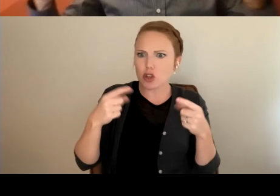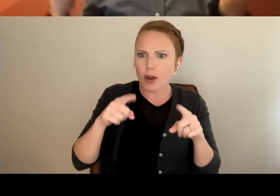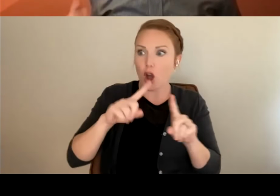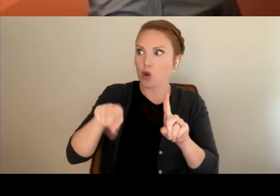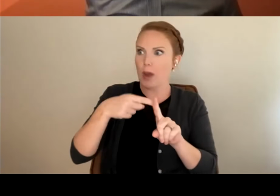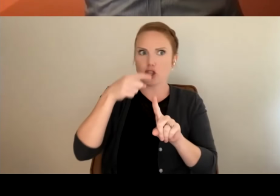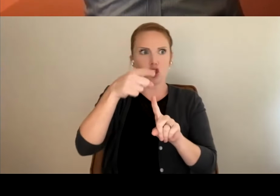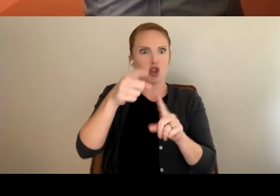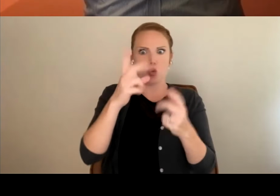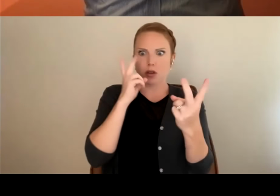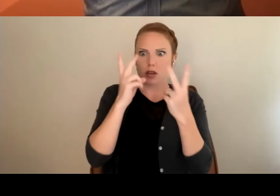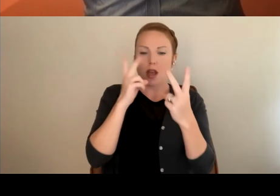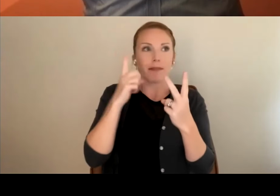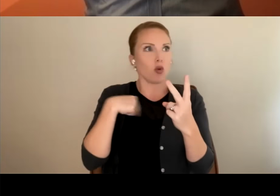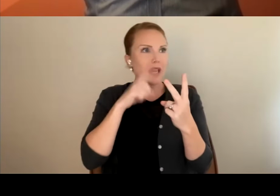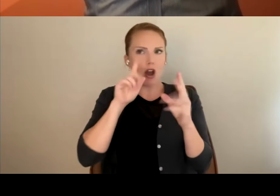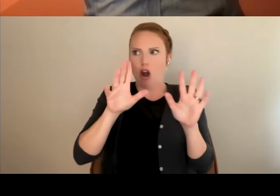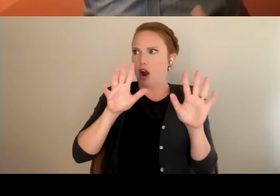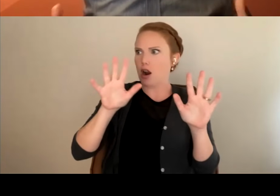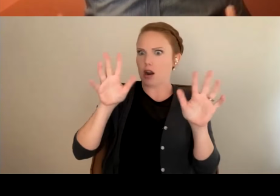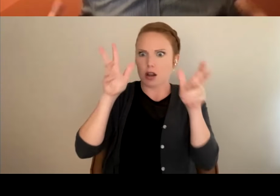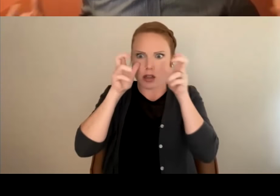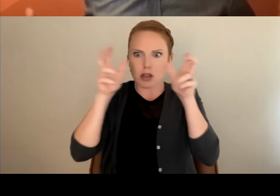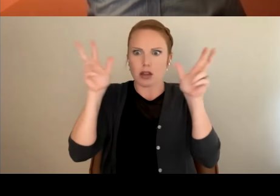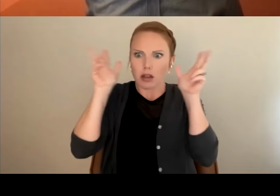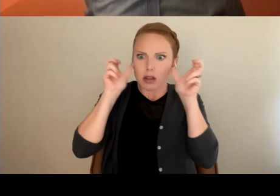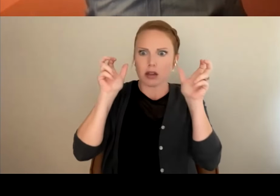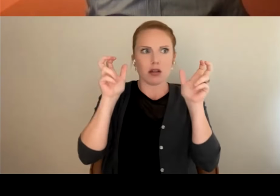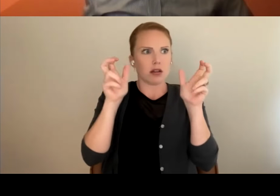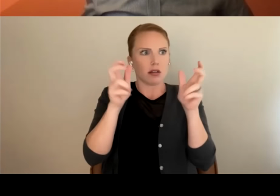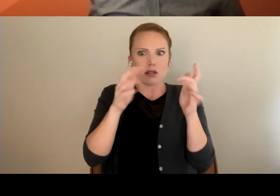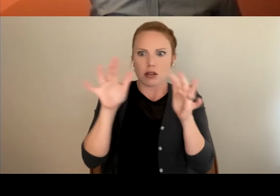taking in bits of information every time we look at something or hear something every